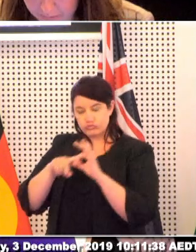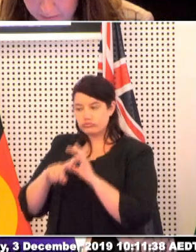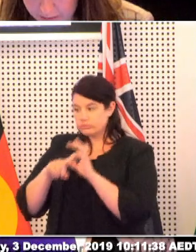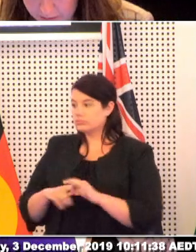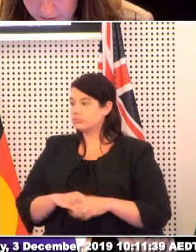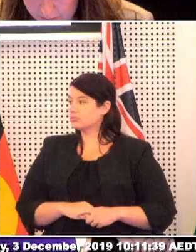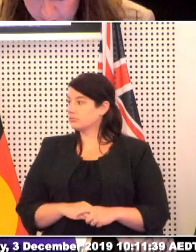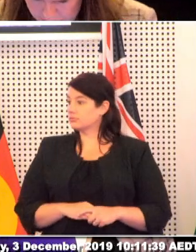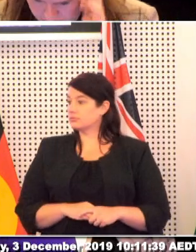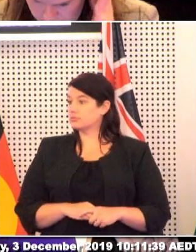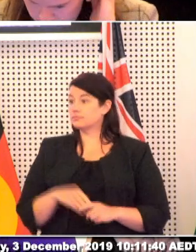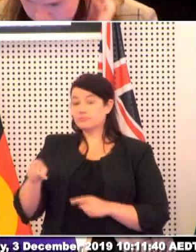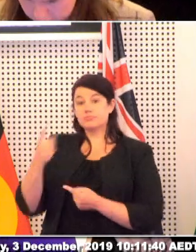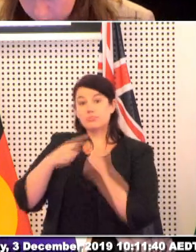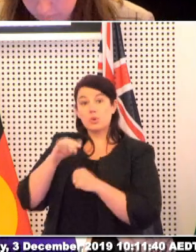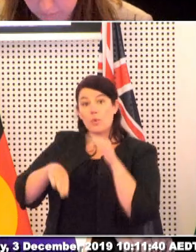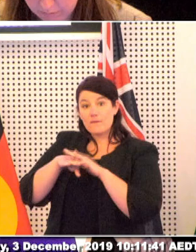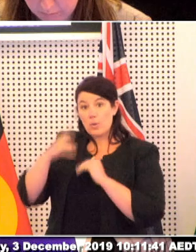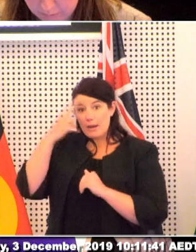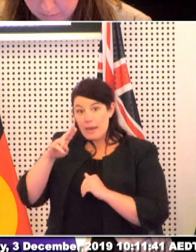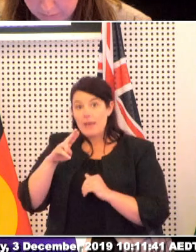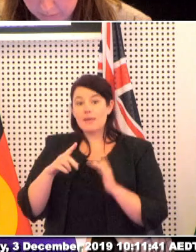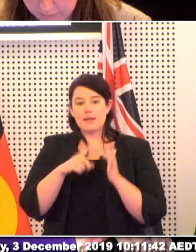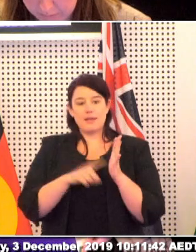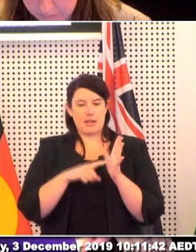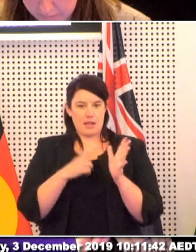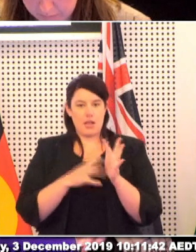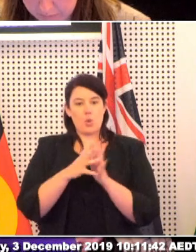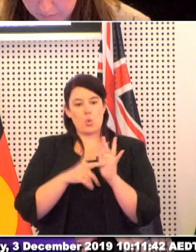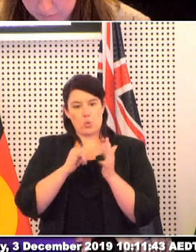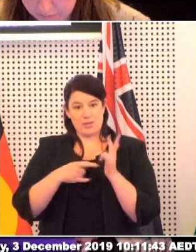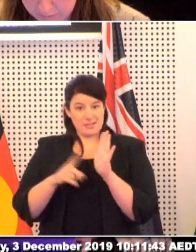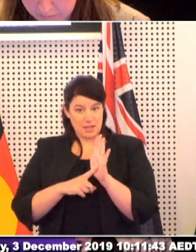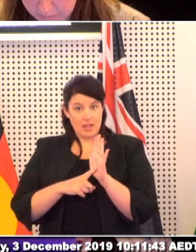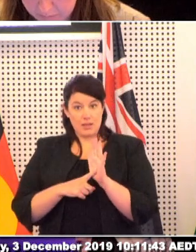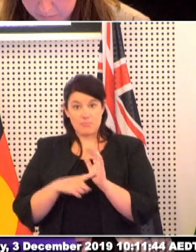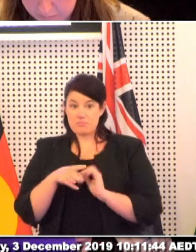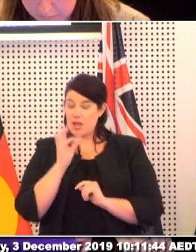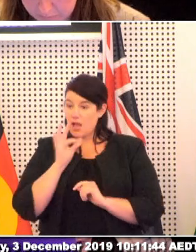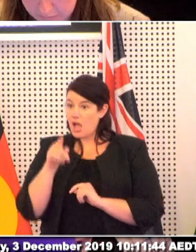Can you please tell the Commission your full name? Ilan Wiesel. You’re a Senior Lecturer in Urban Geography